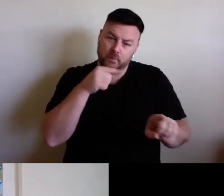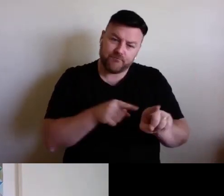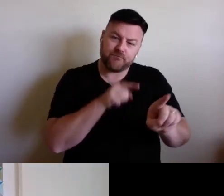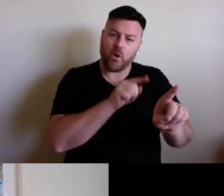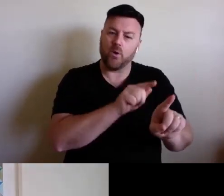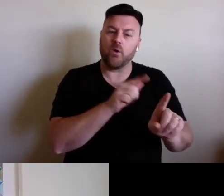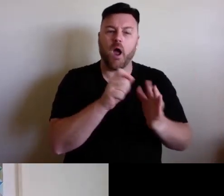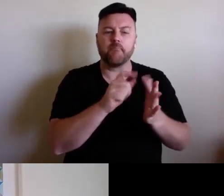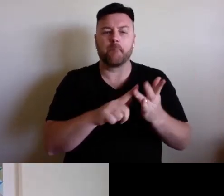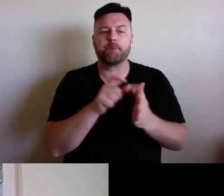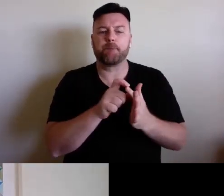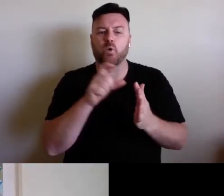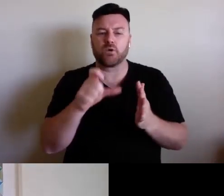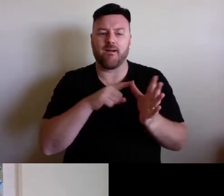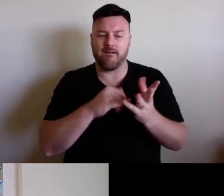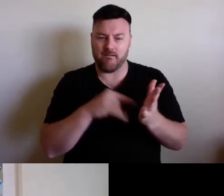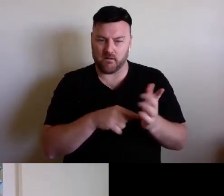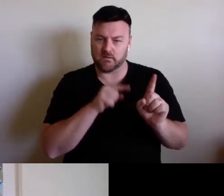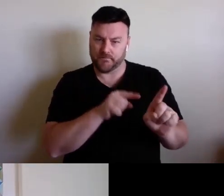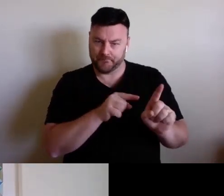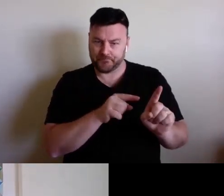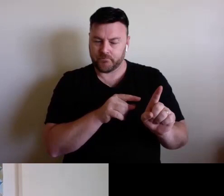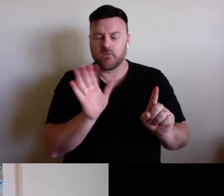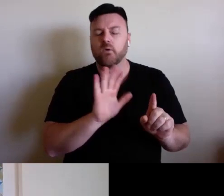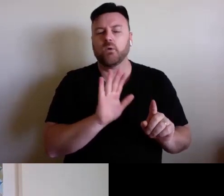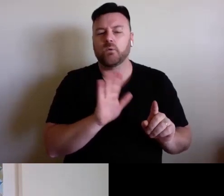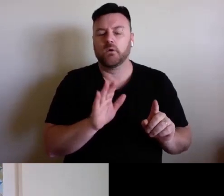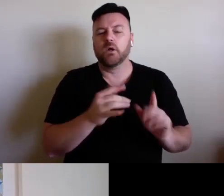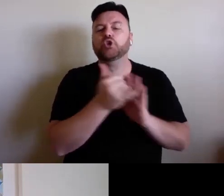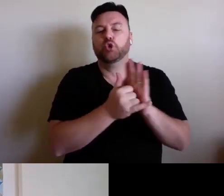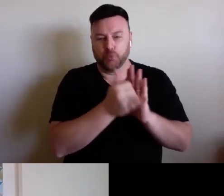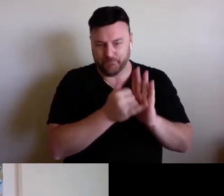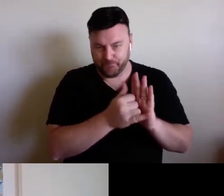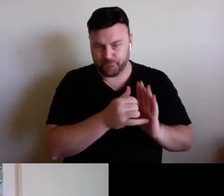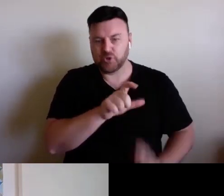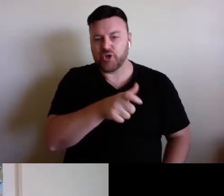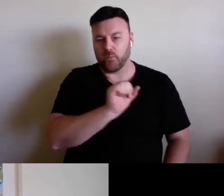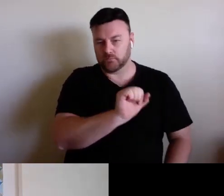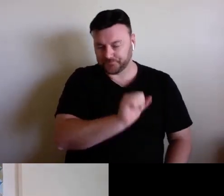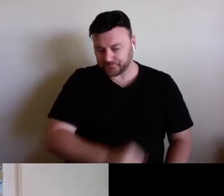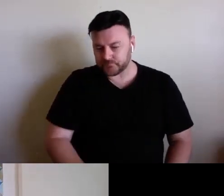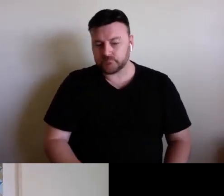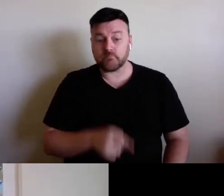channel - which has got about half a million subscribers. And they